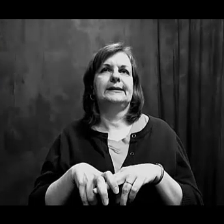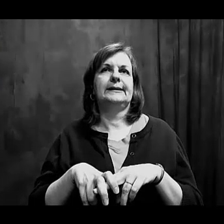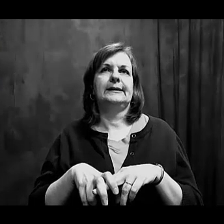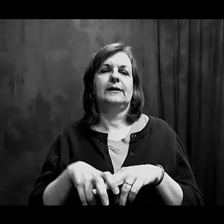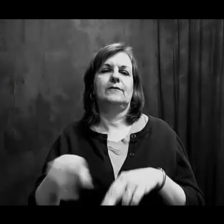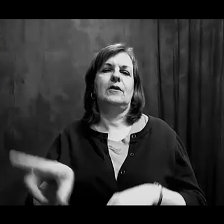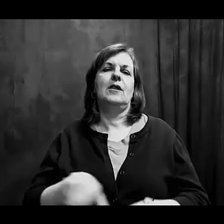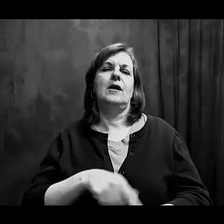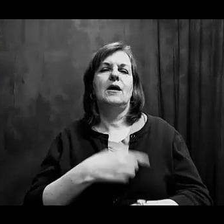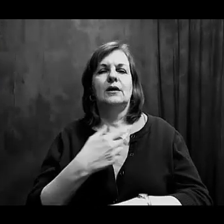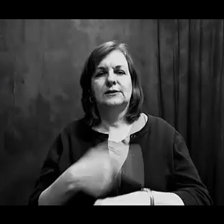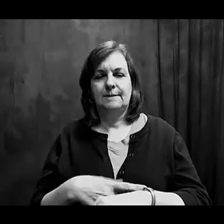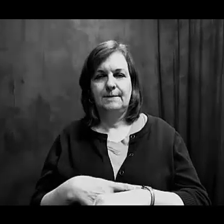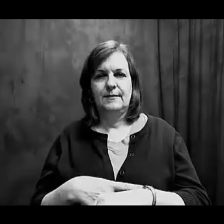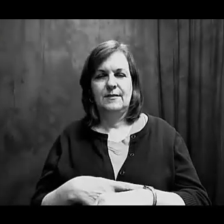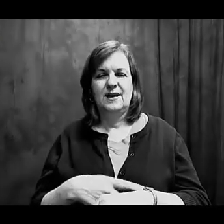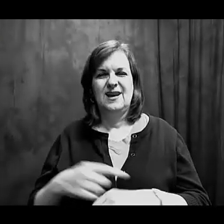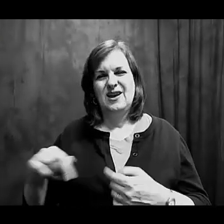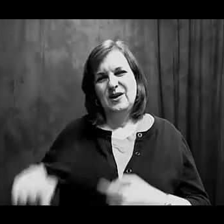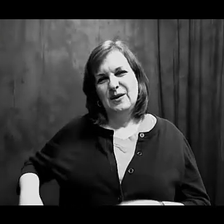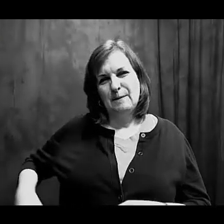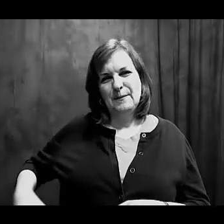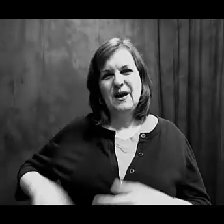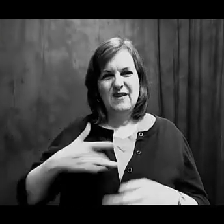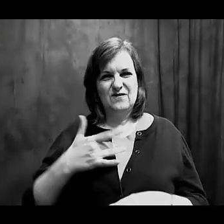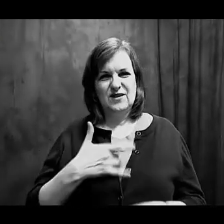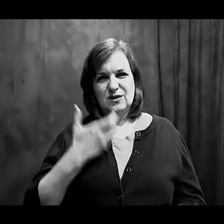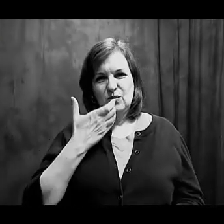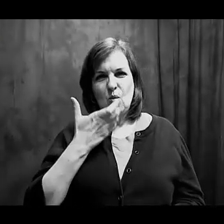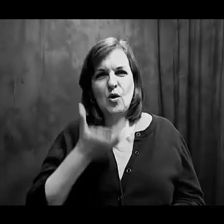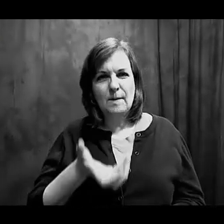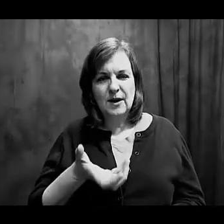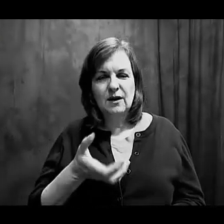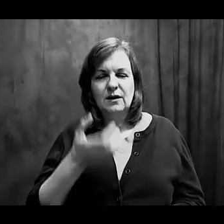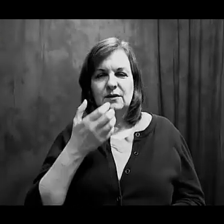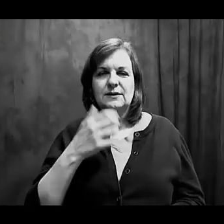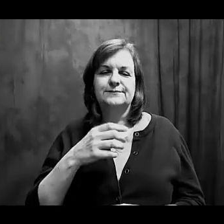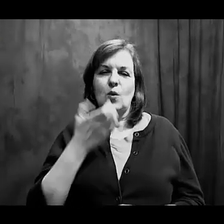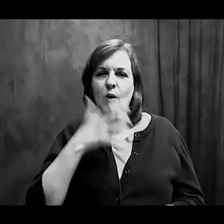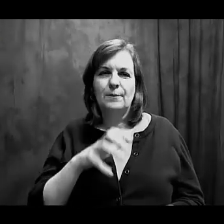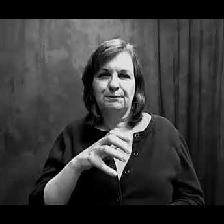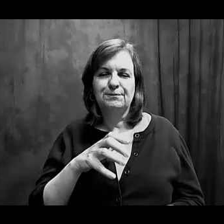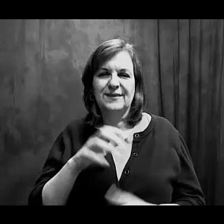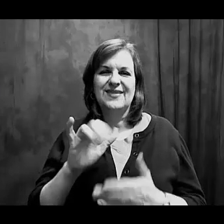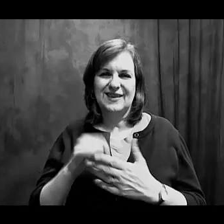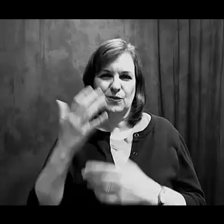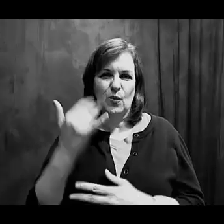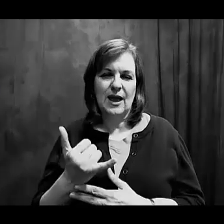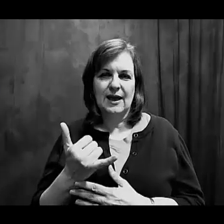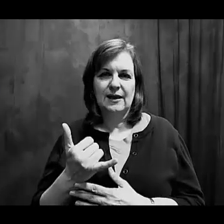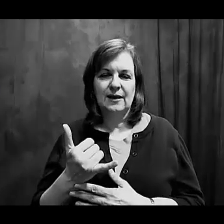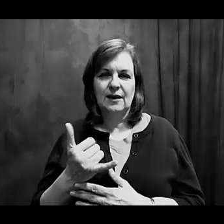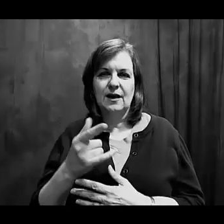your butt starts to feel kind of warm! this is why -- you've actually put pressure on your